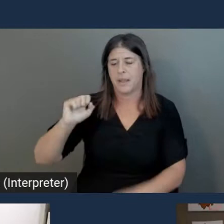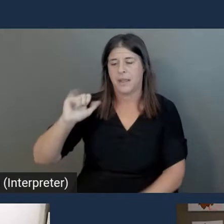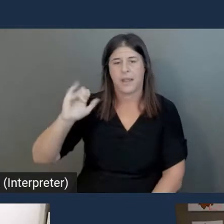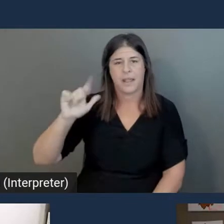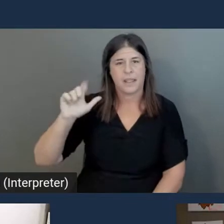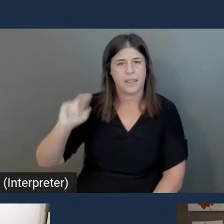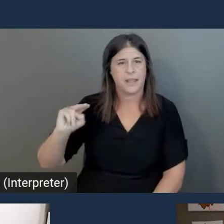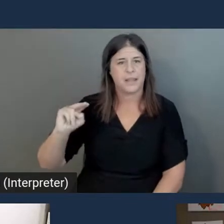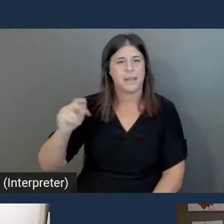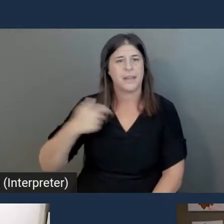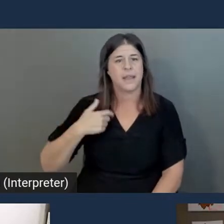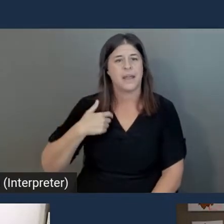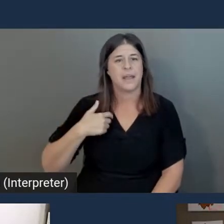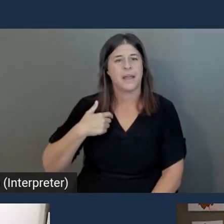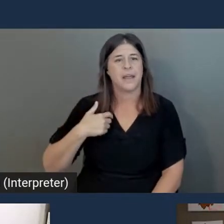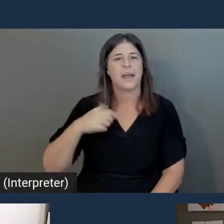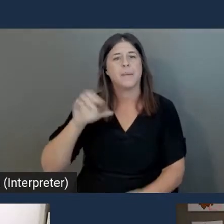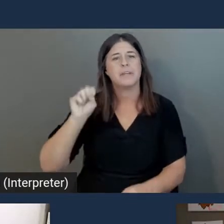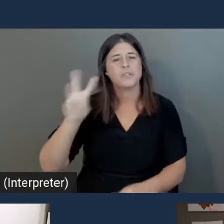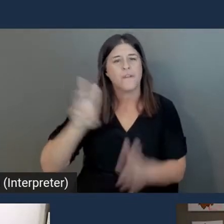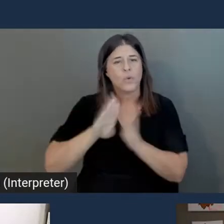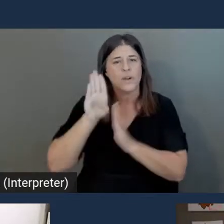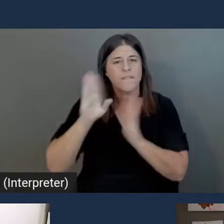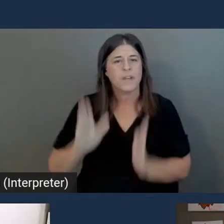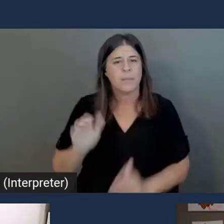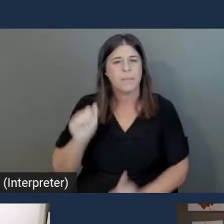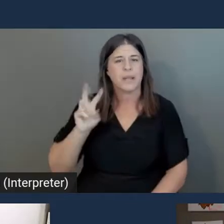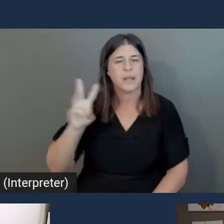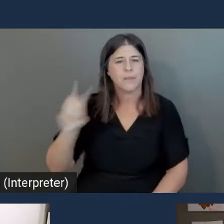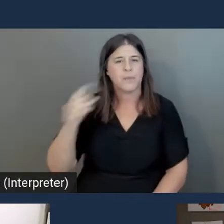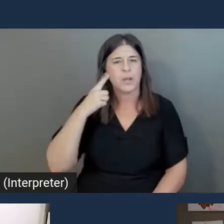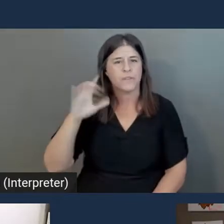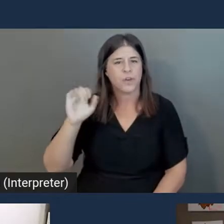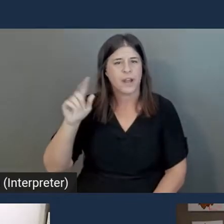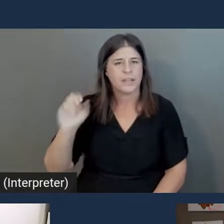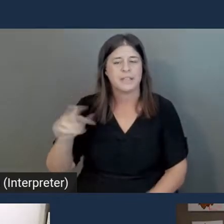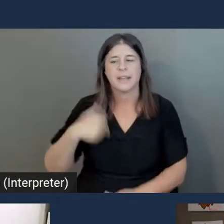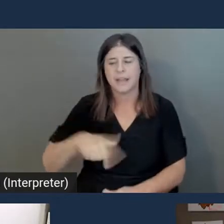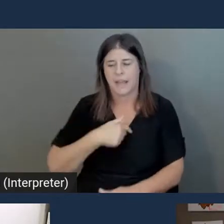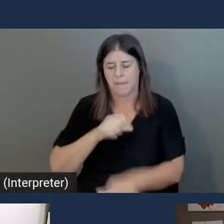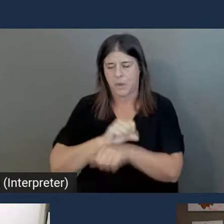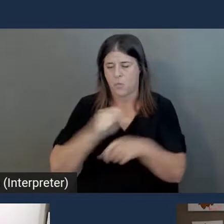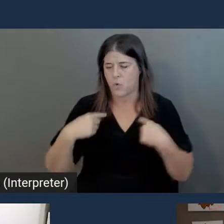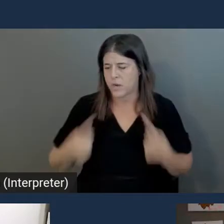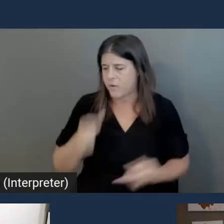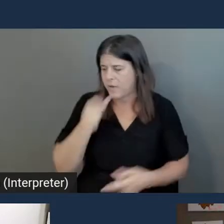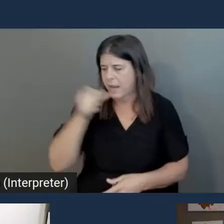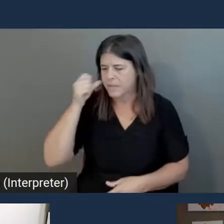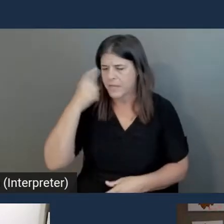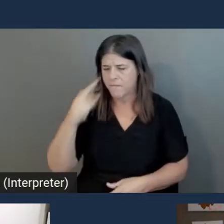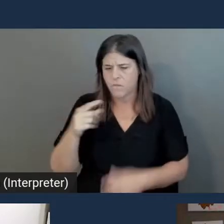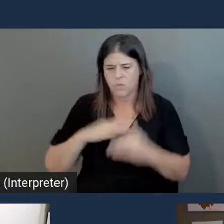I'm a software developer at AWS RDS Custom, and I have having working on Amazon for more than four years now.